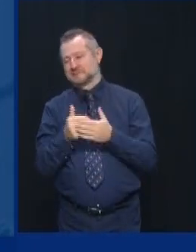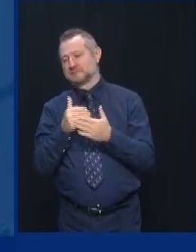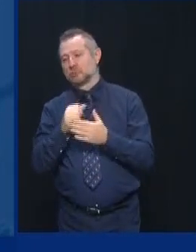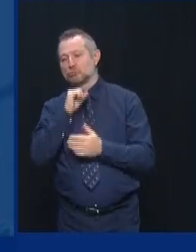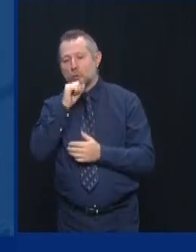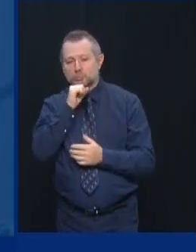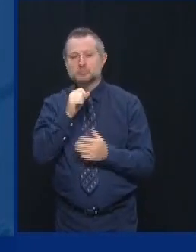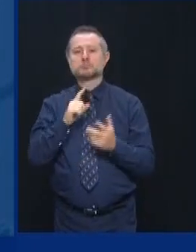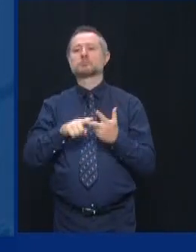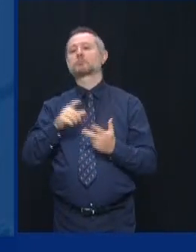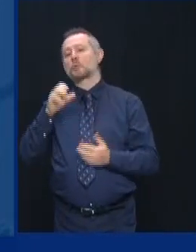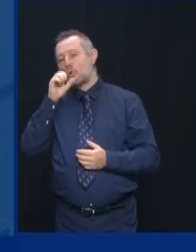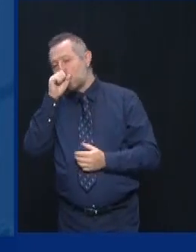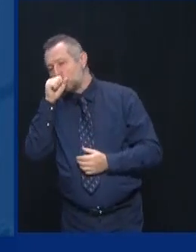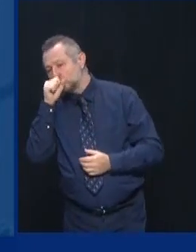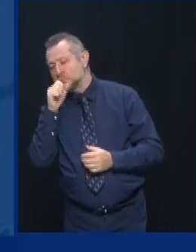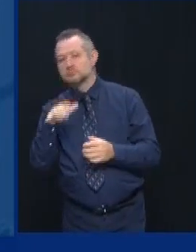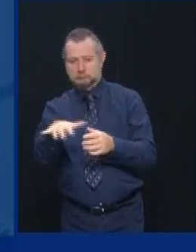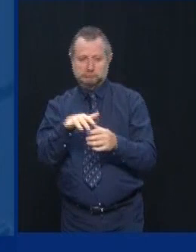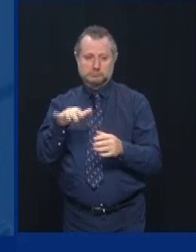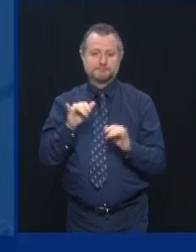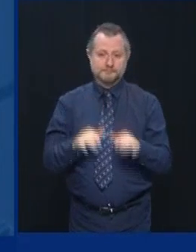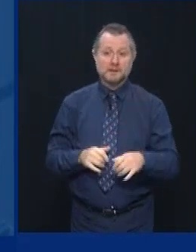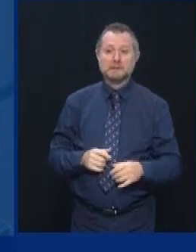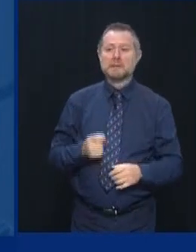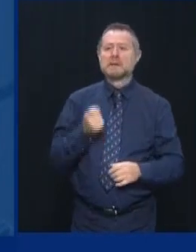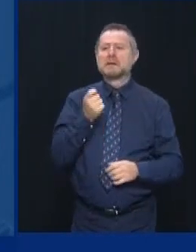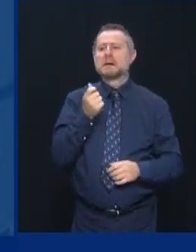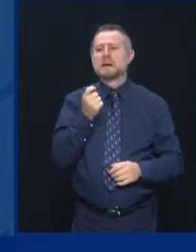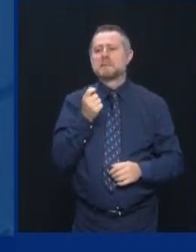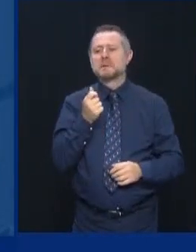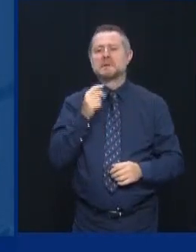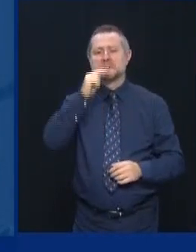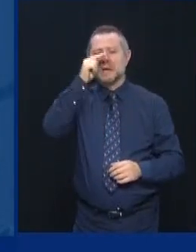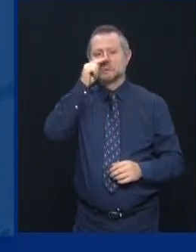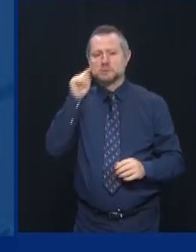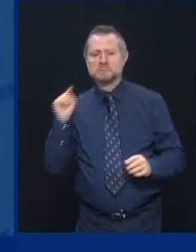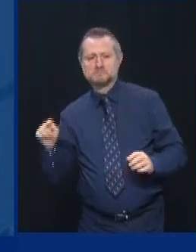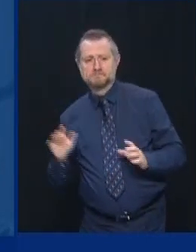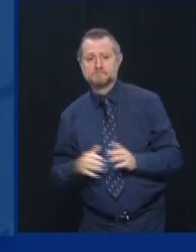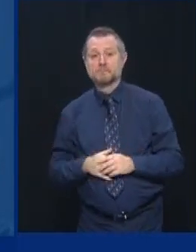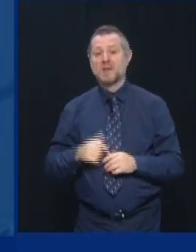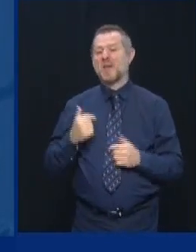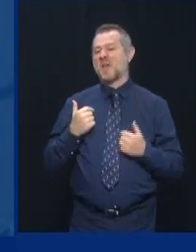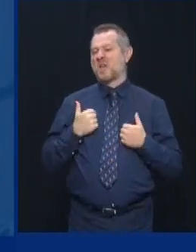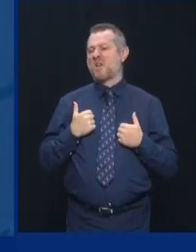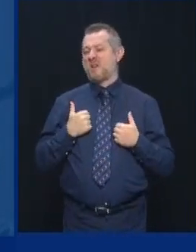NEW YORK CITY HAS CLUSTERS. QUEENS, BROOKLYN. WE ALSO HAVE CLUSTERS AKIN TO